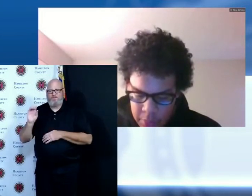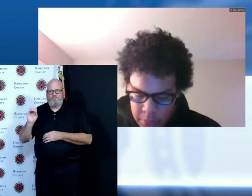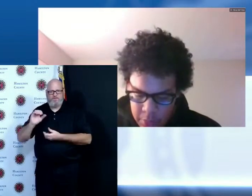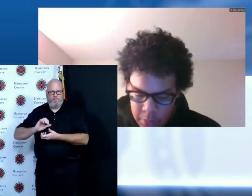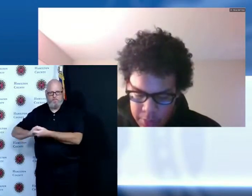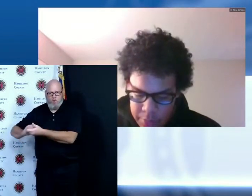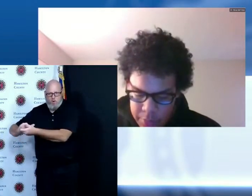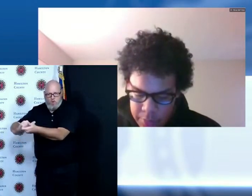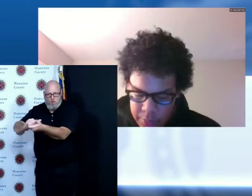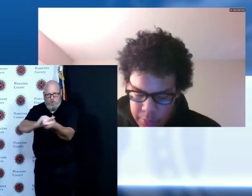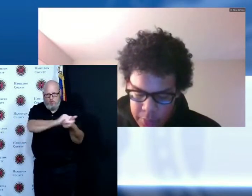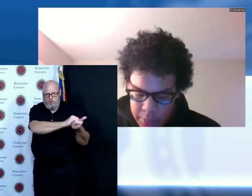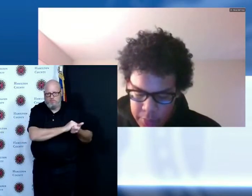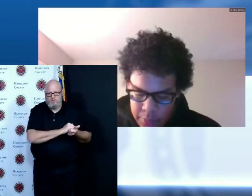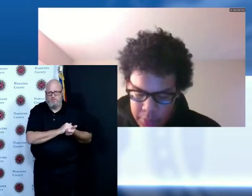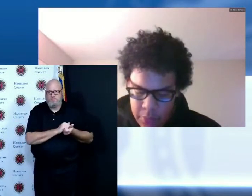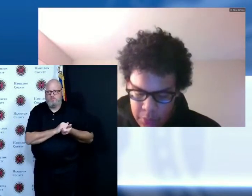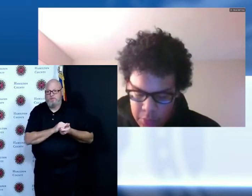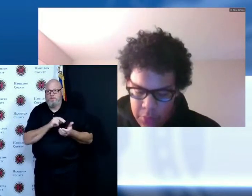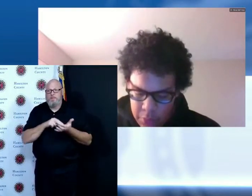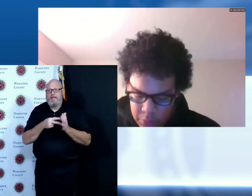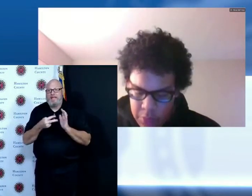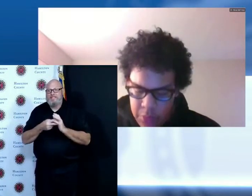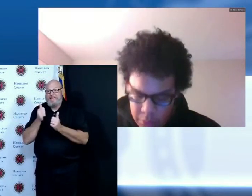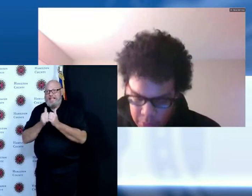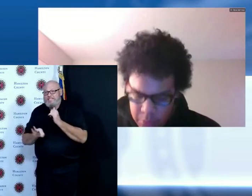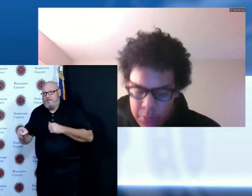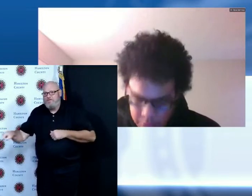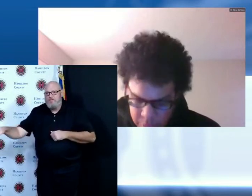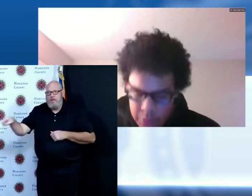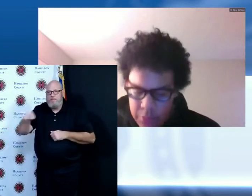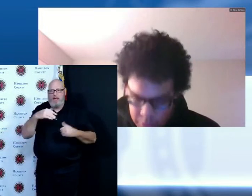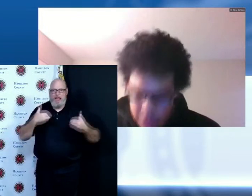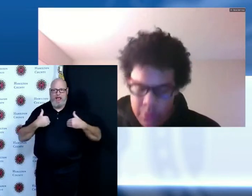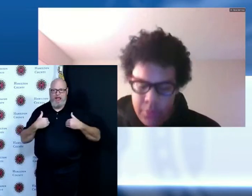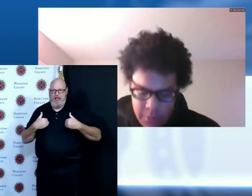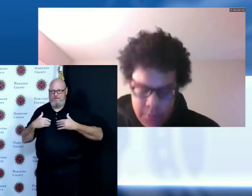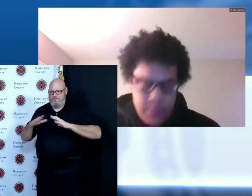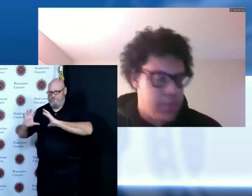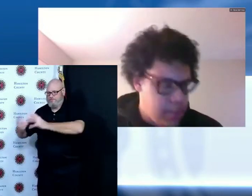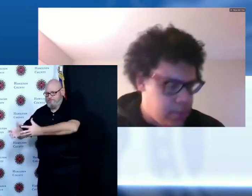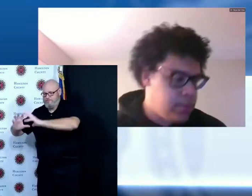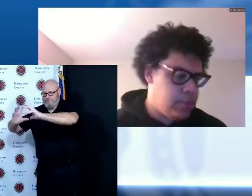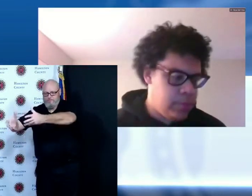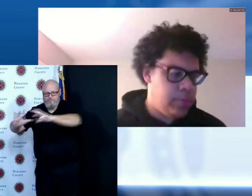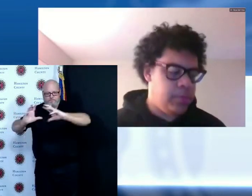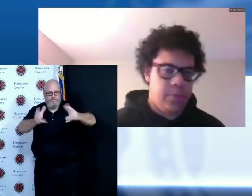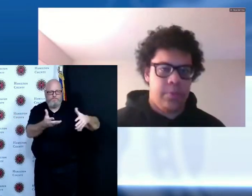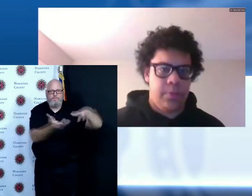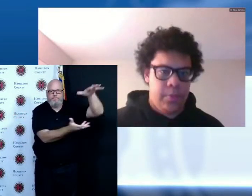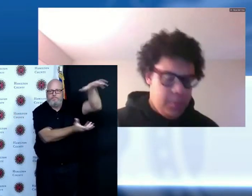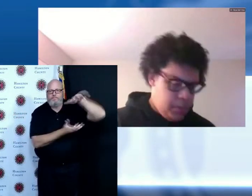of people within that 70 and older range who are having real issues coming up with a vaccination